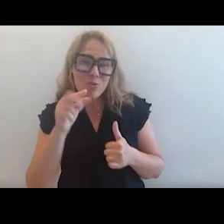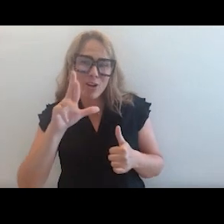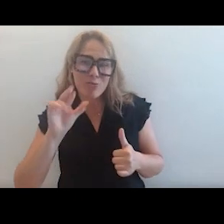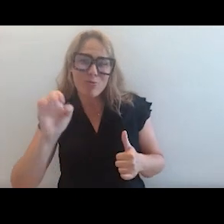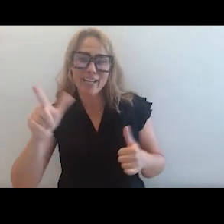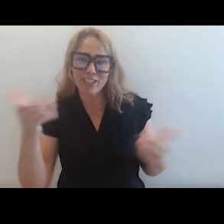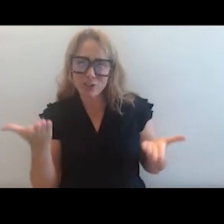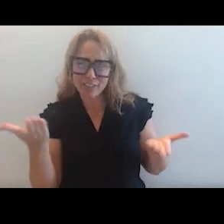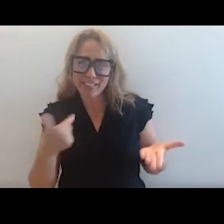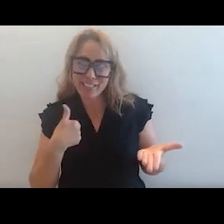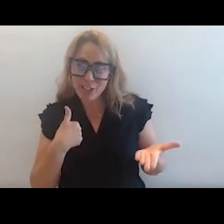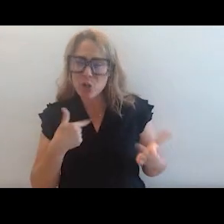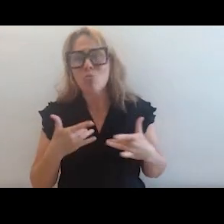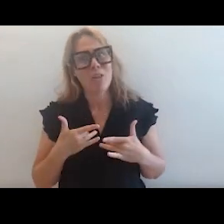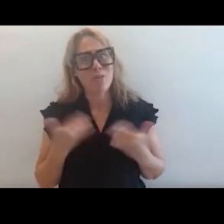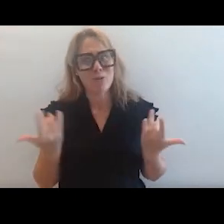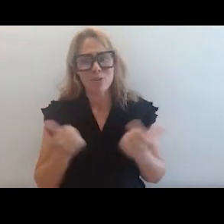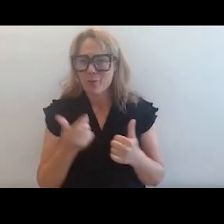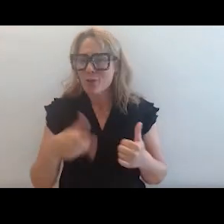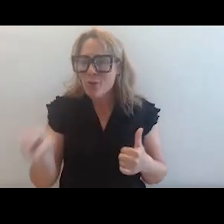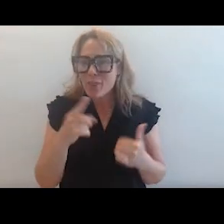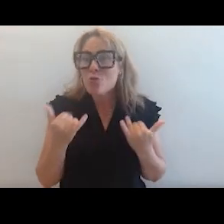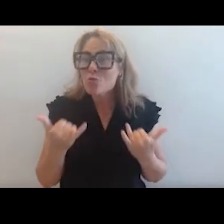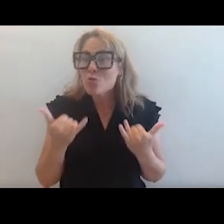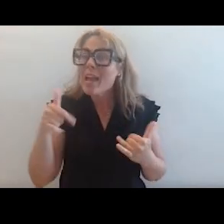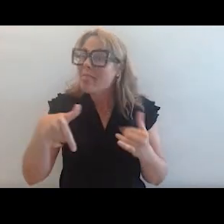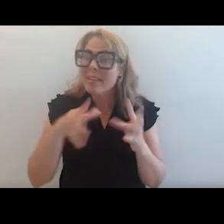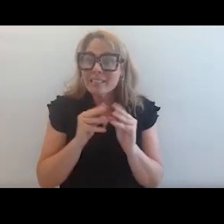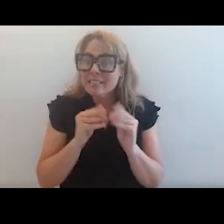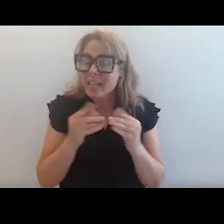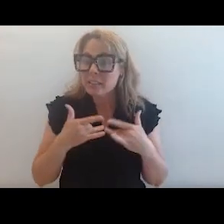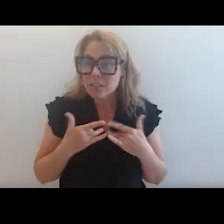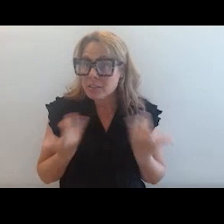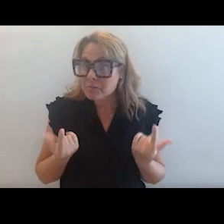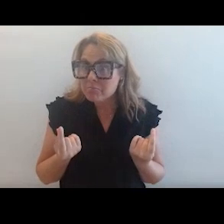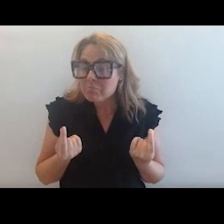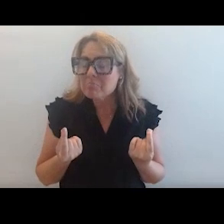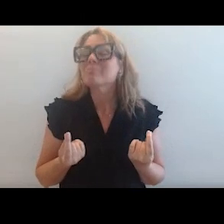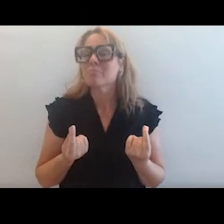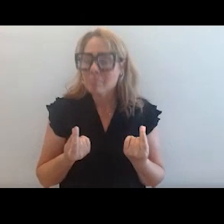be here with you today. In this session, we’re going to walk through a framework